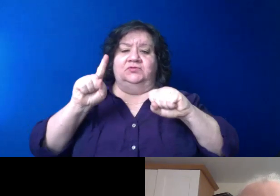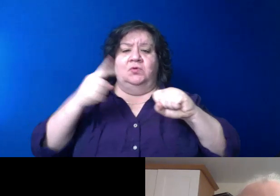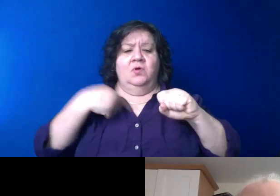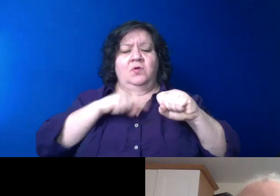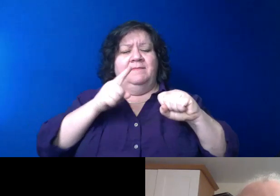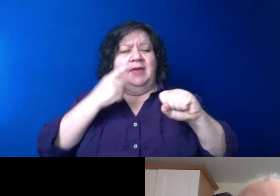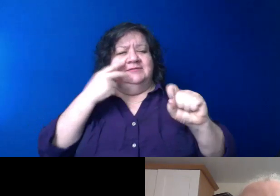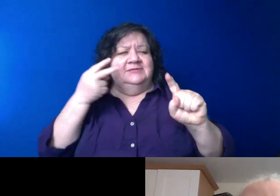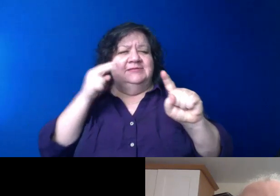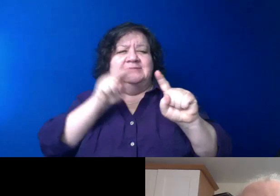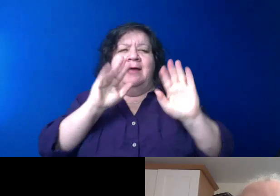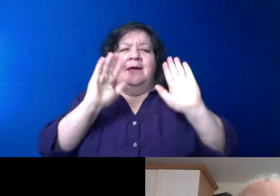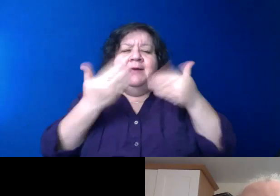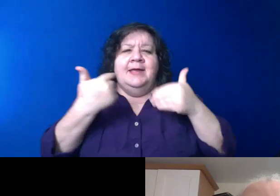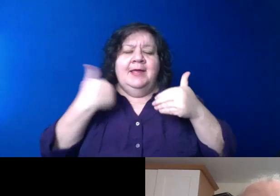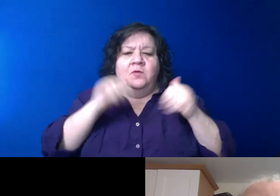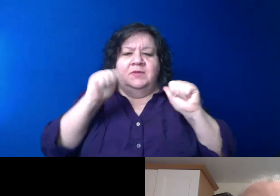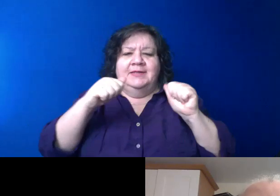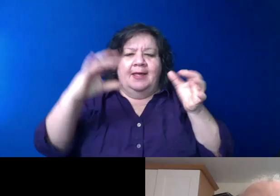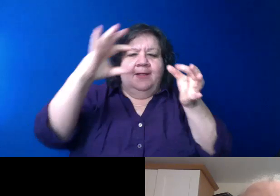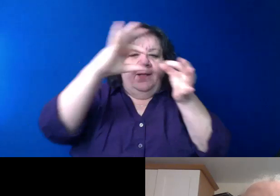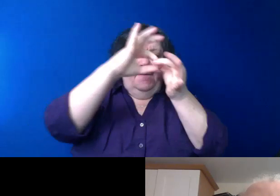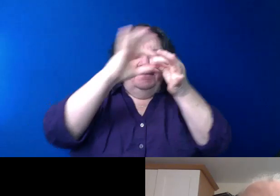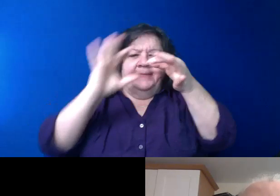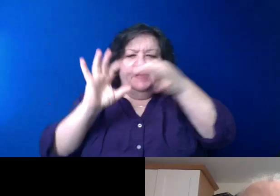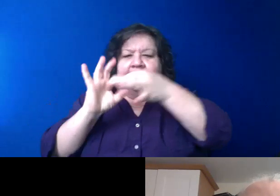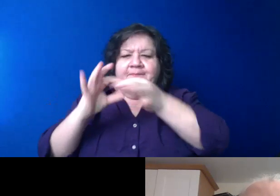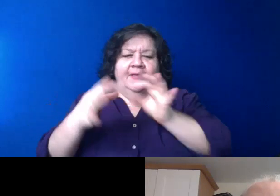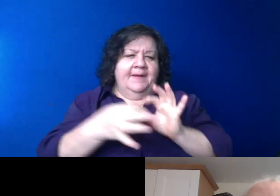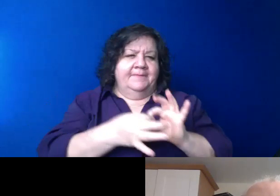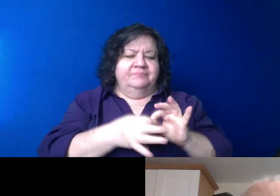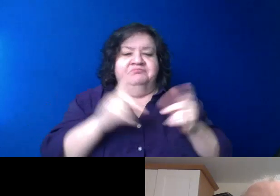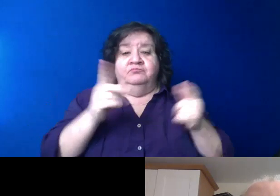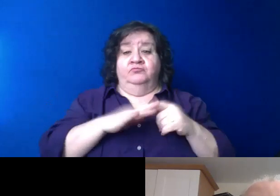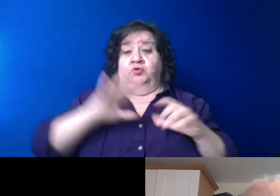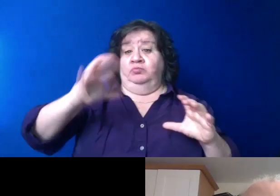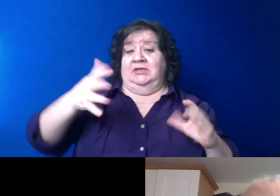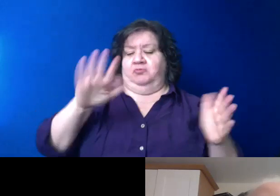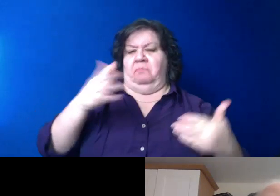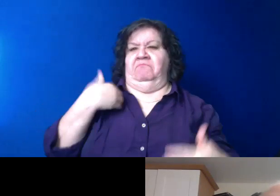year which has within us you know a significant amount of funding and and one of the subjectives